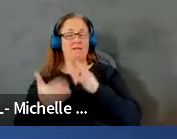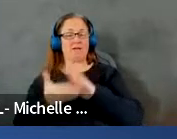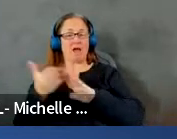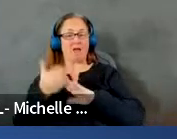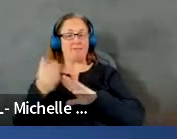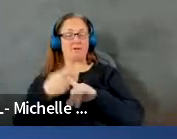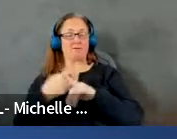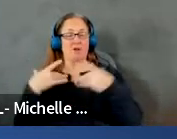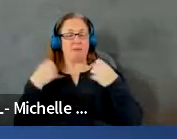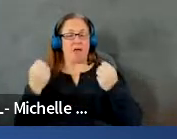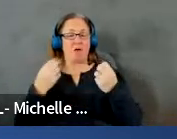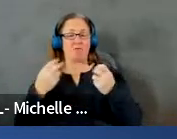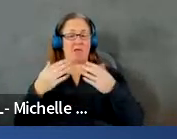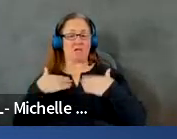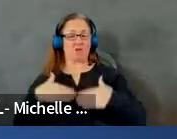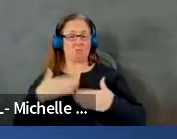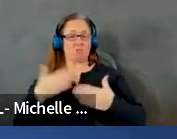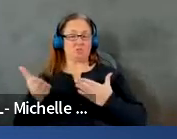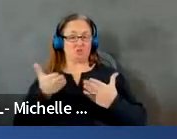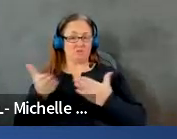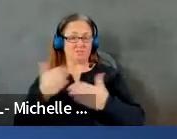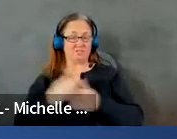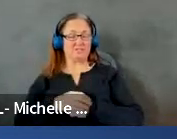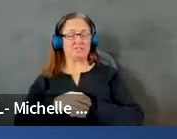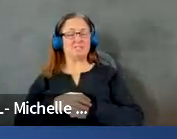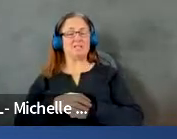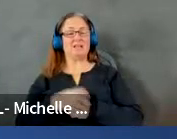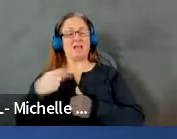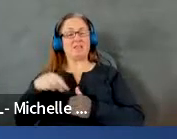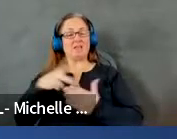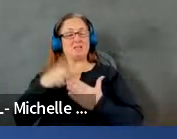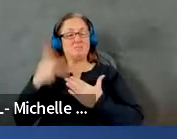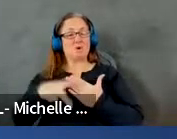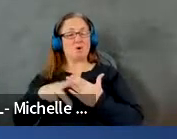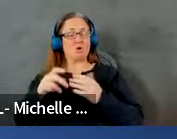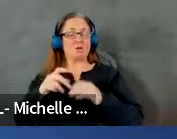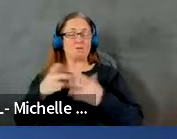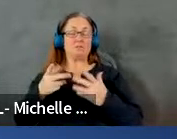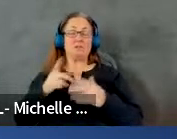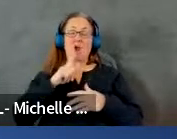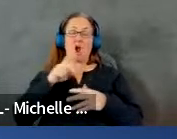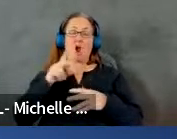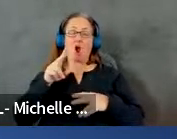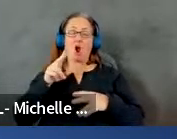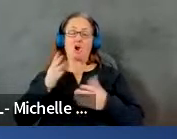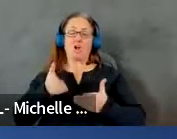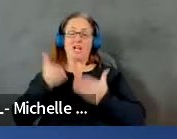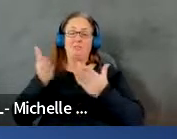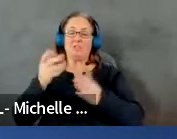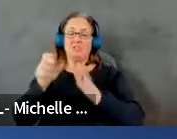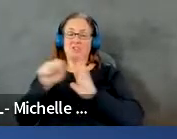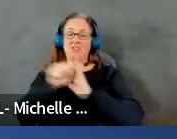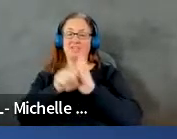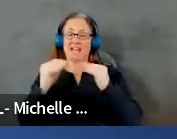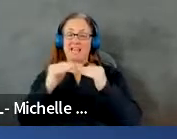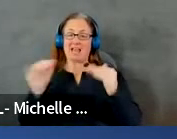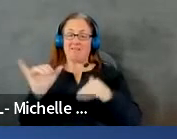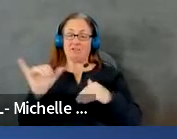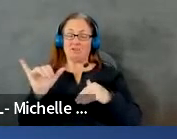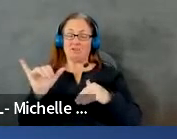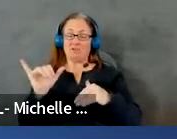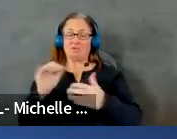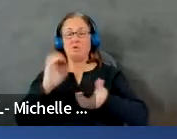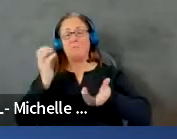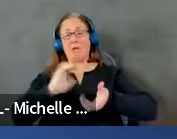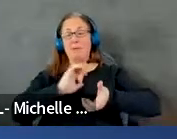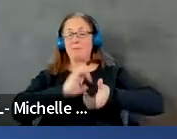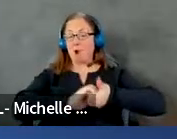and Human Services, are administered at the state level. So they're either in partnership or almost